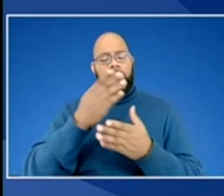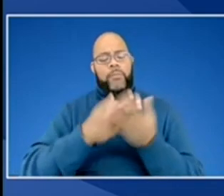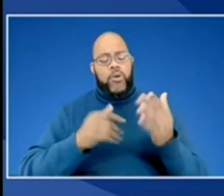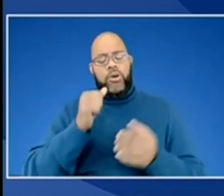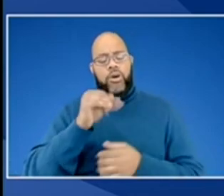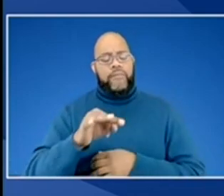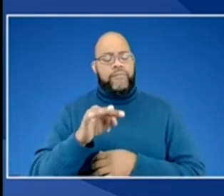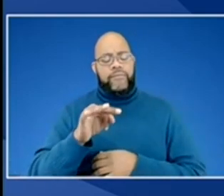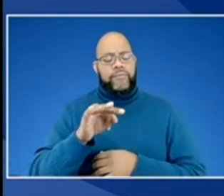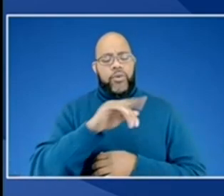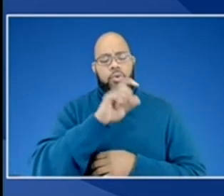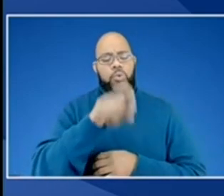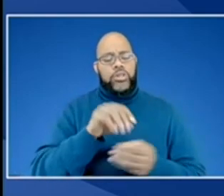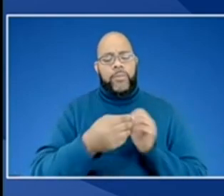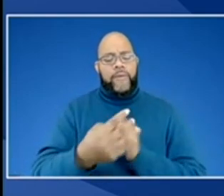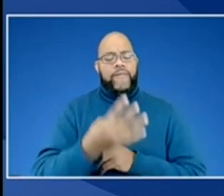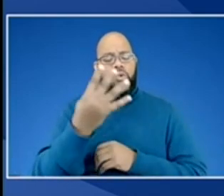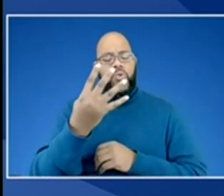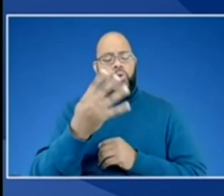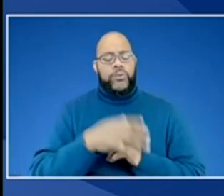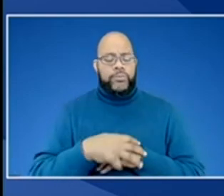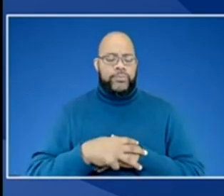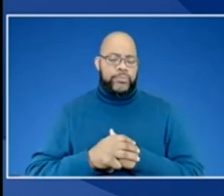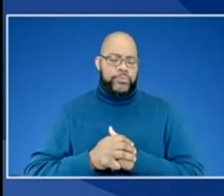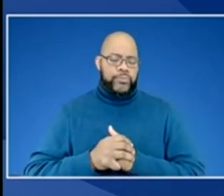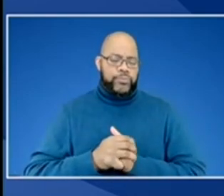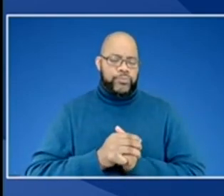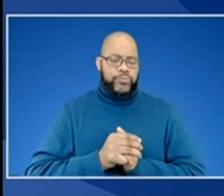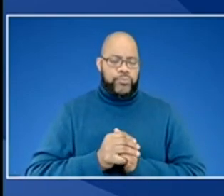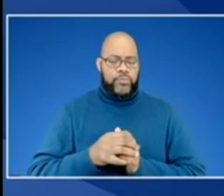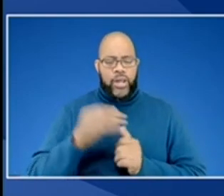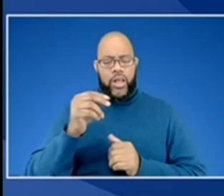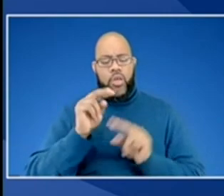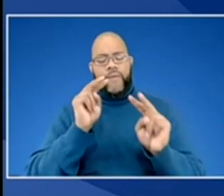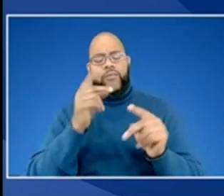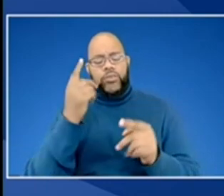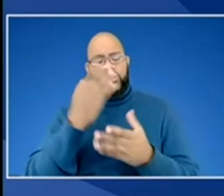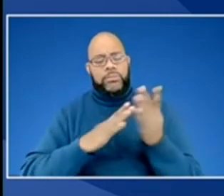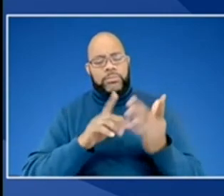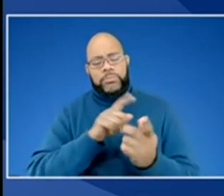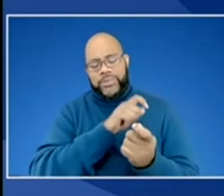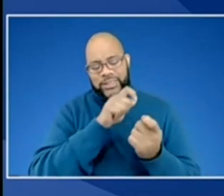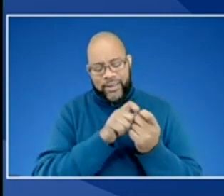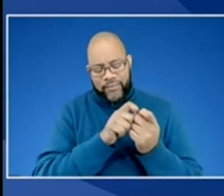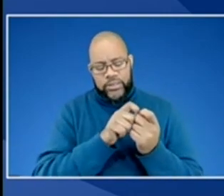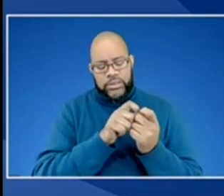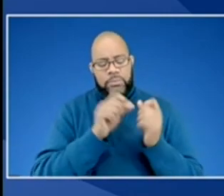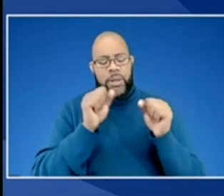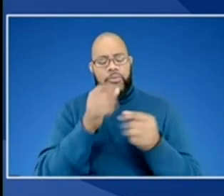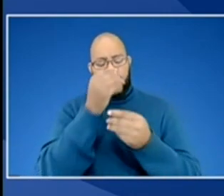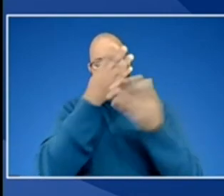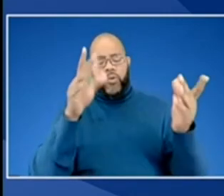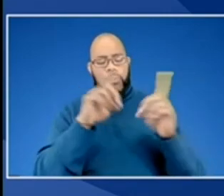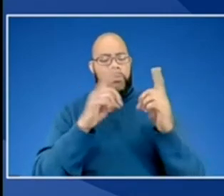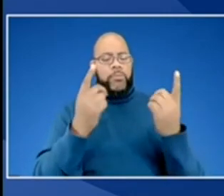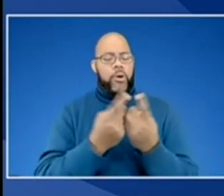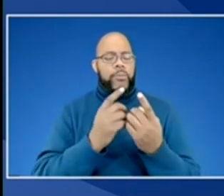question for and looking for some specifics to inform the Department. Melissa, please.